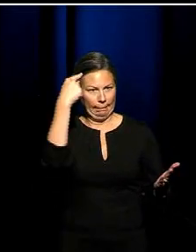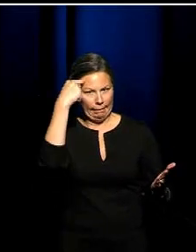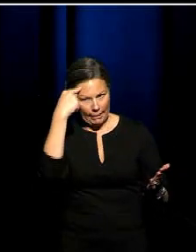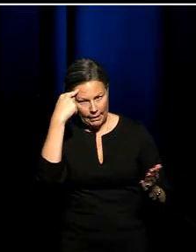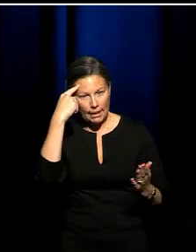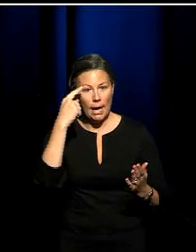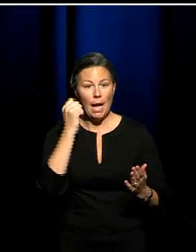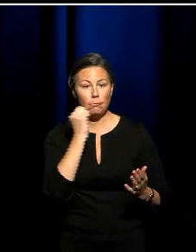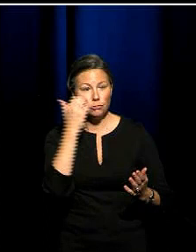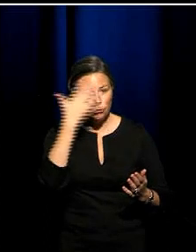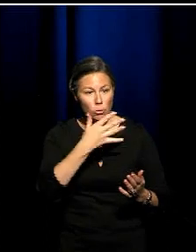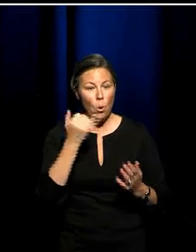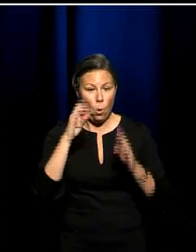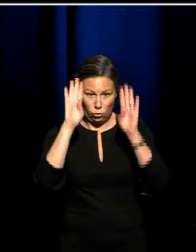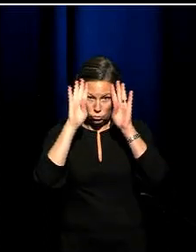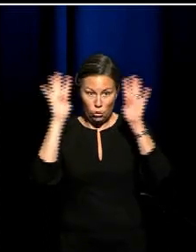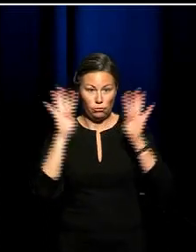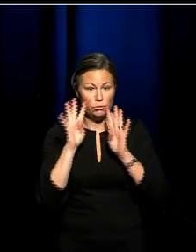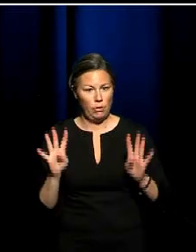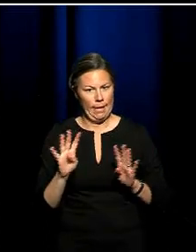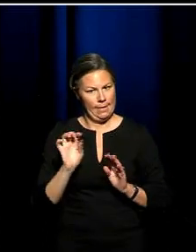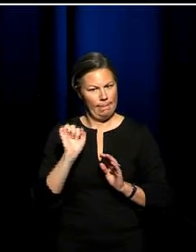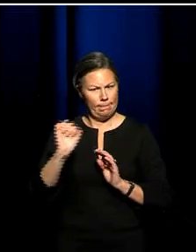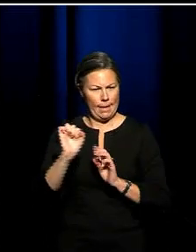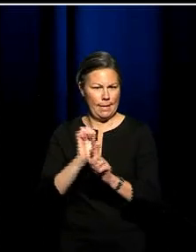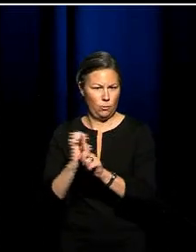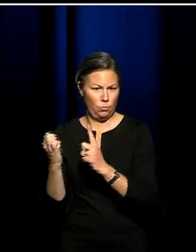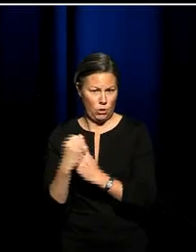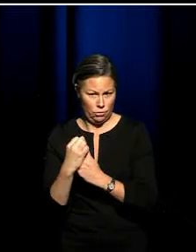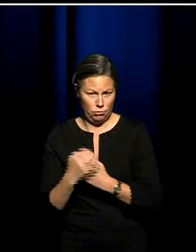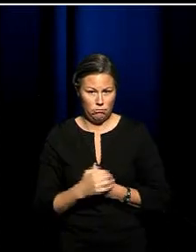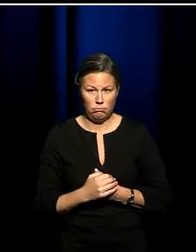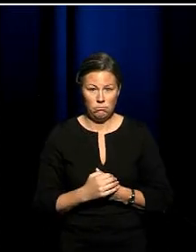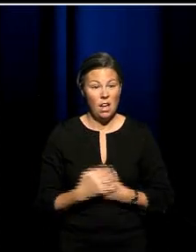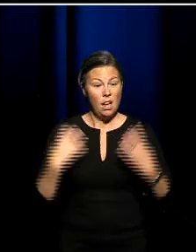people. As Commissioner Mason has so eloquently explained, we therefore have a